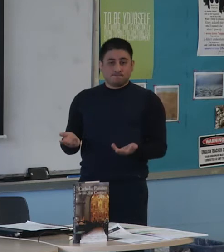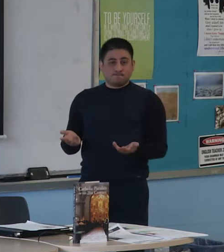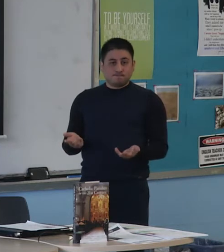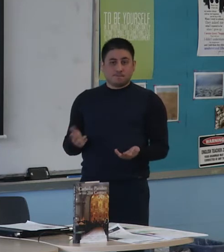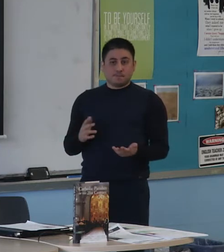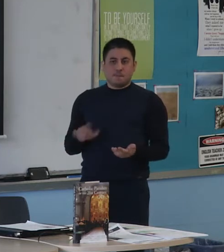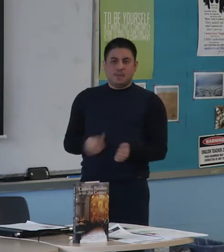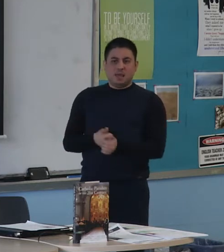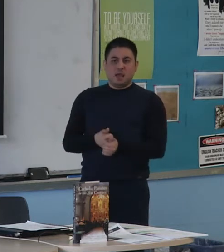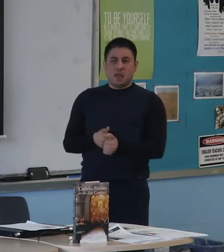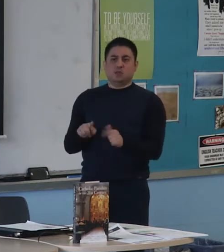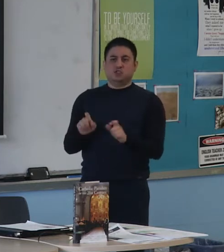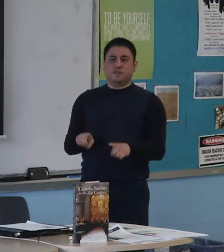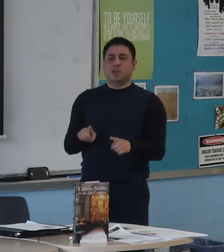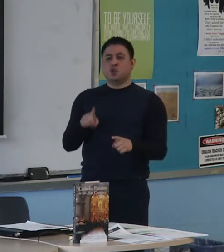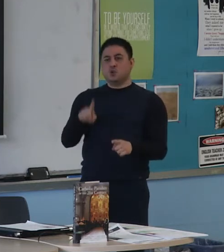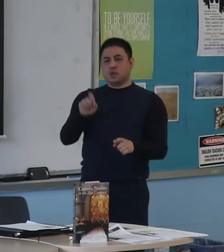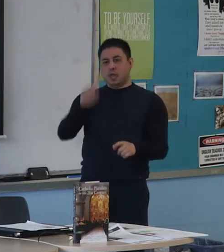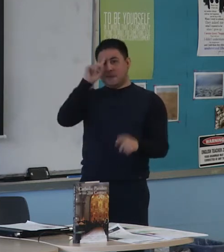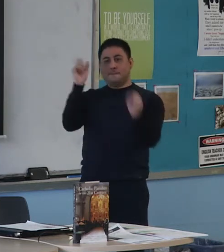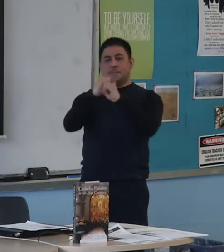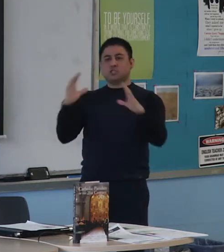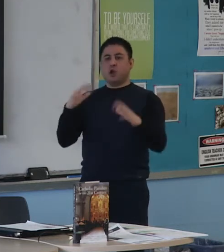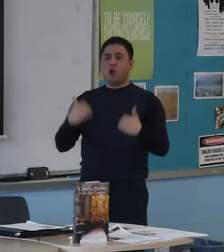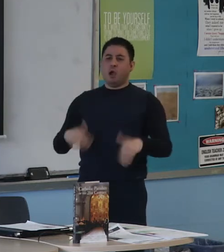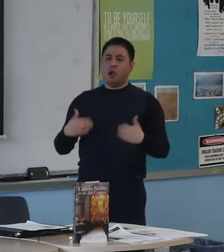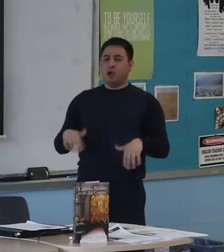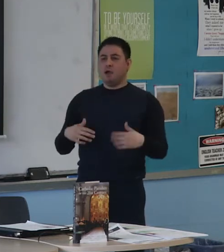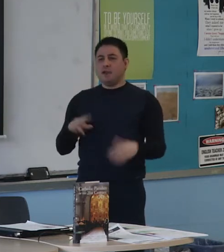survey, you can just picture, there's the pastor there, there's a DRE there, and